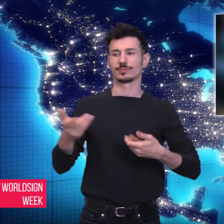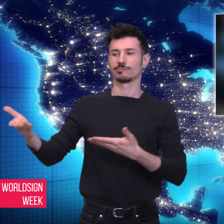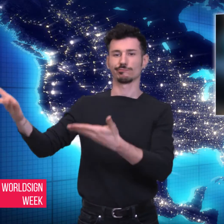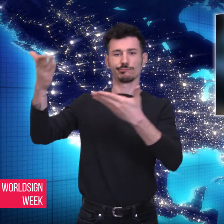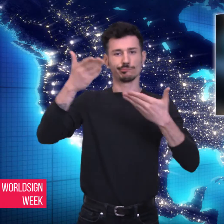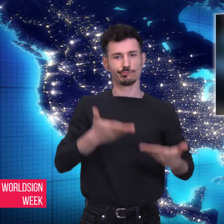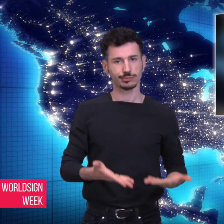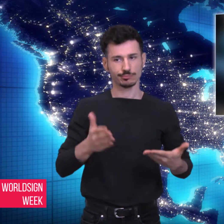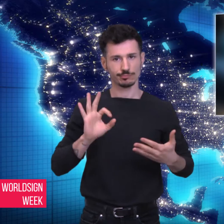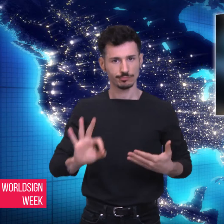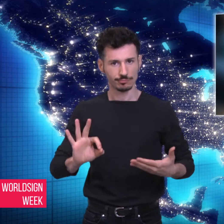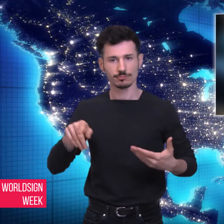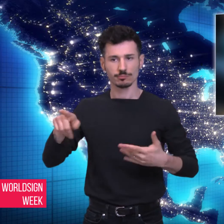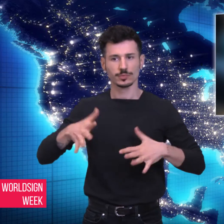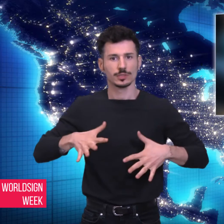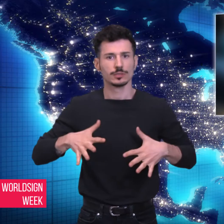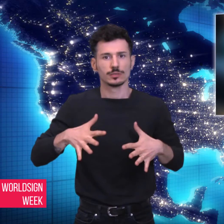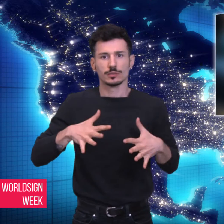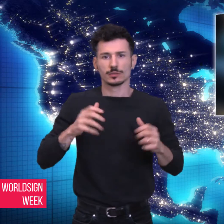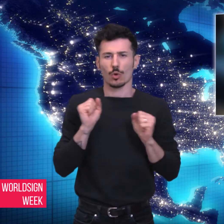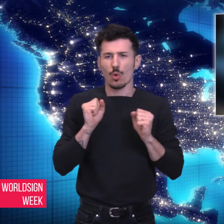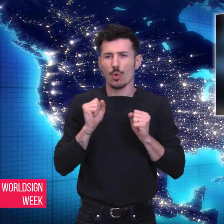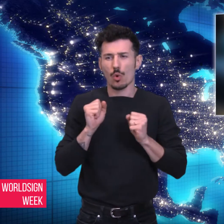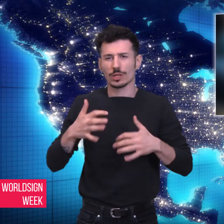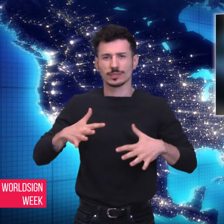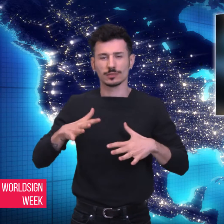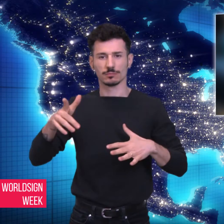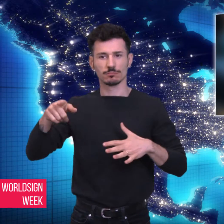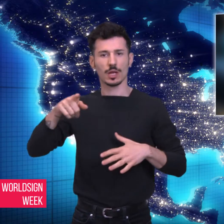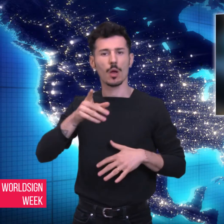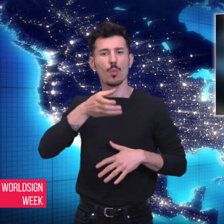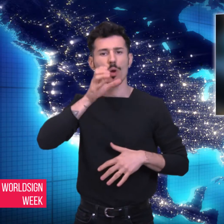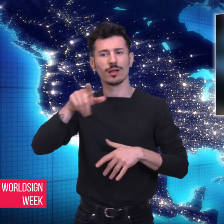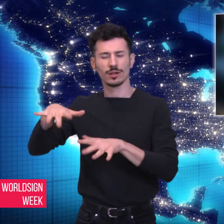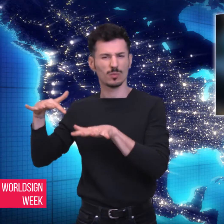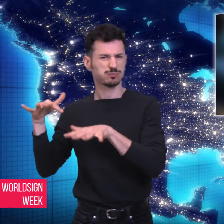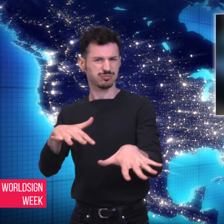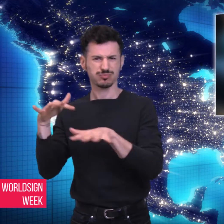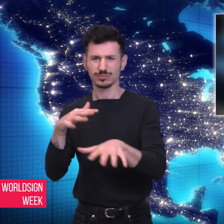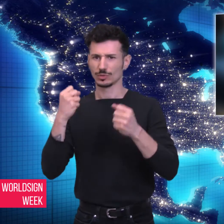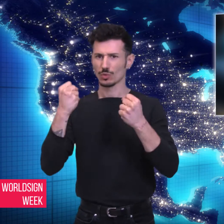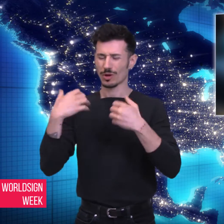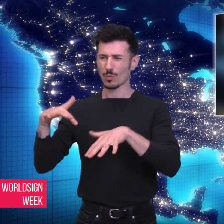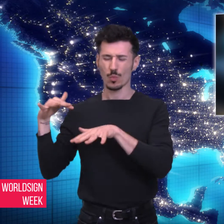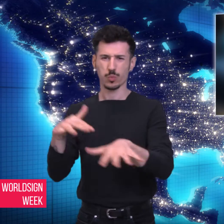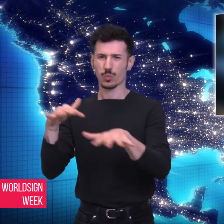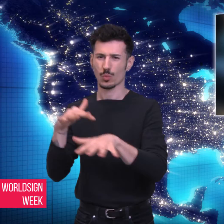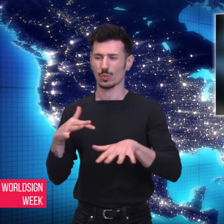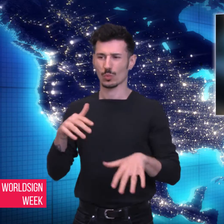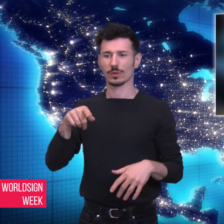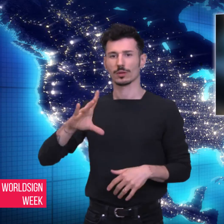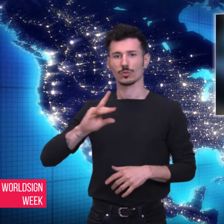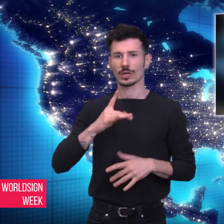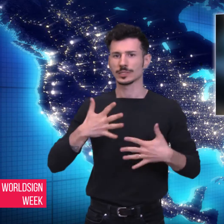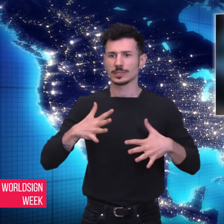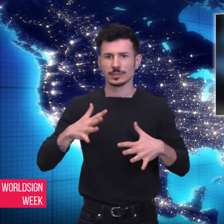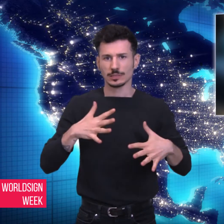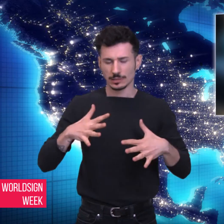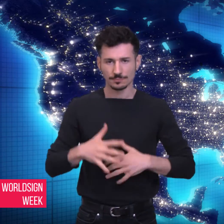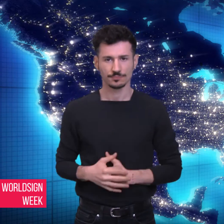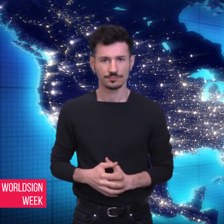and very cold and the water was getting more and more rougher.